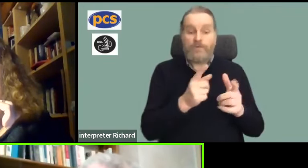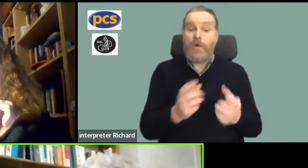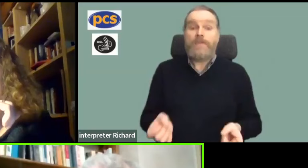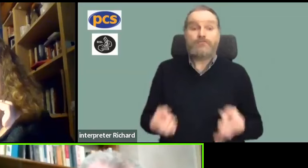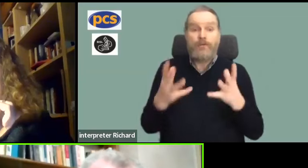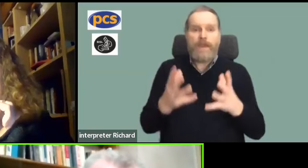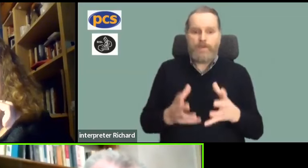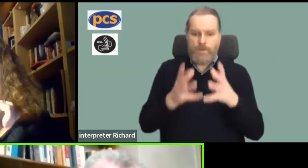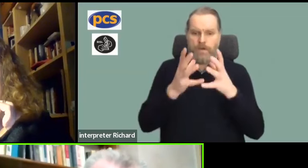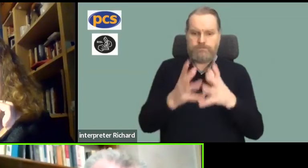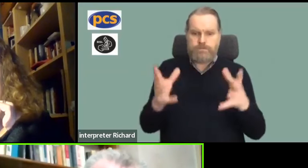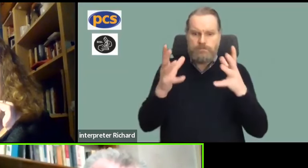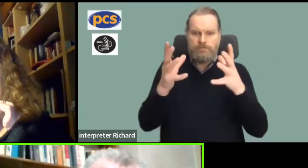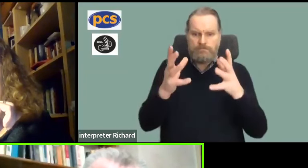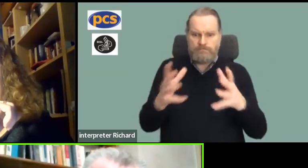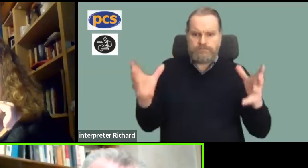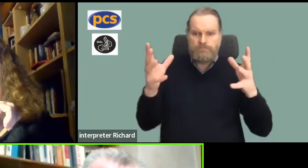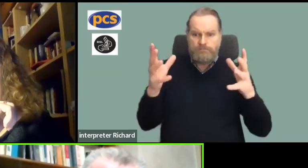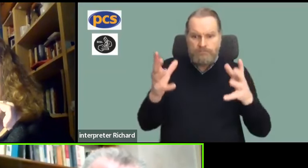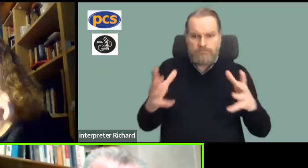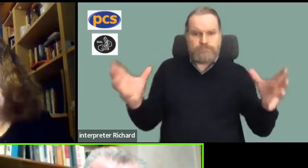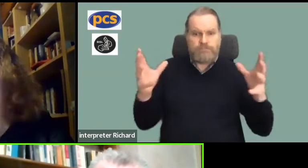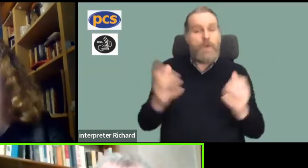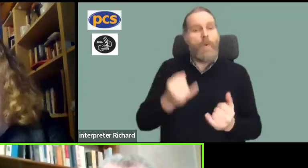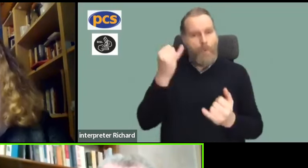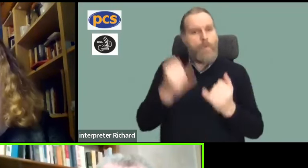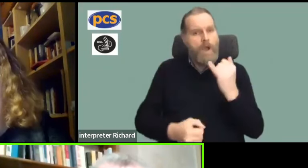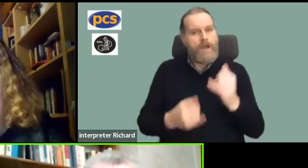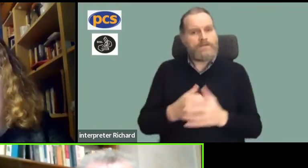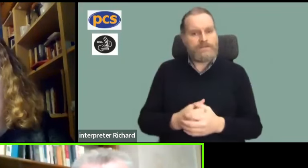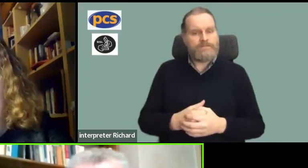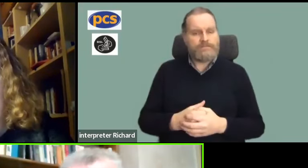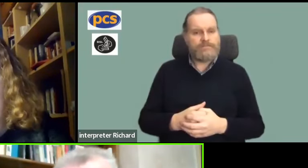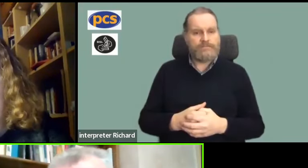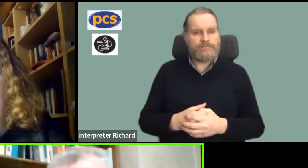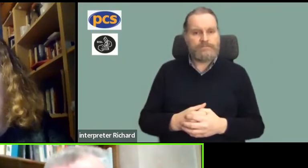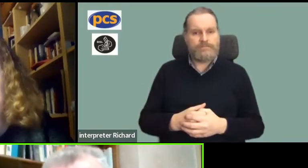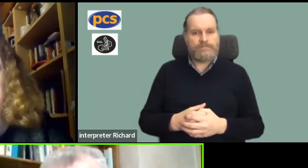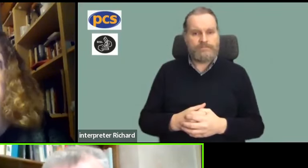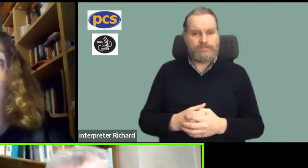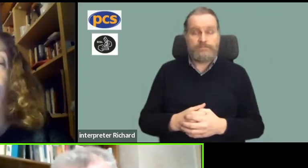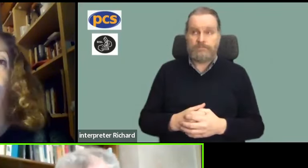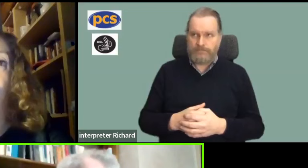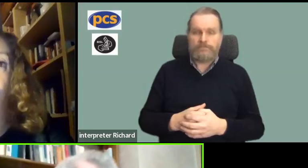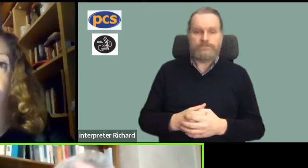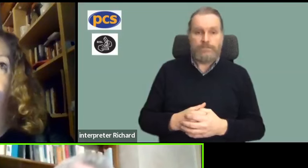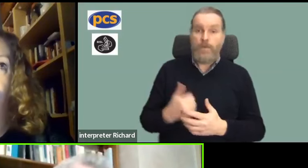strike will grow grow. So we've been in touch with the cabinet office from ministers